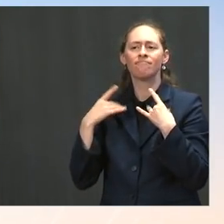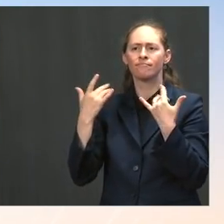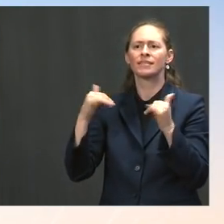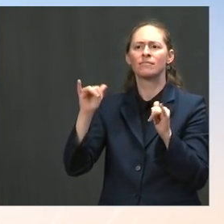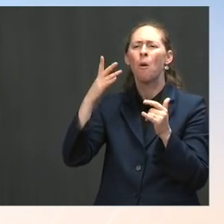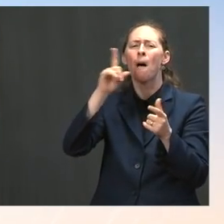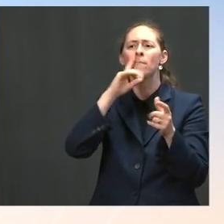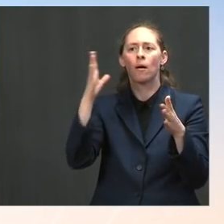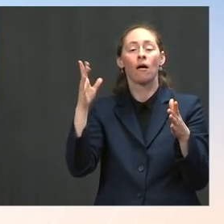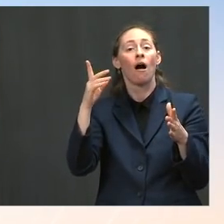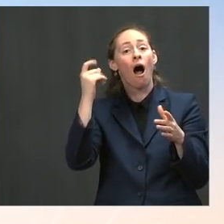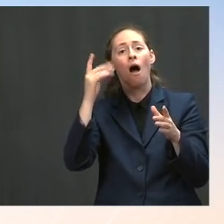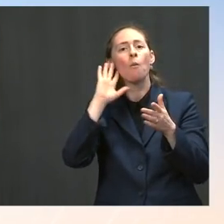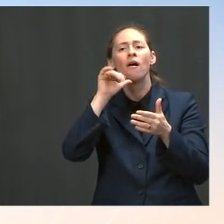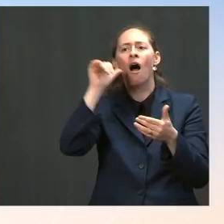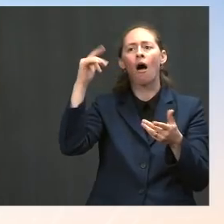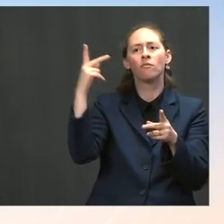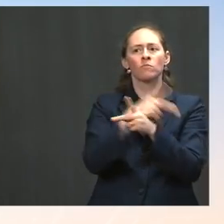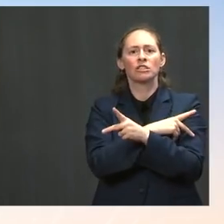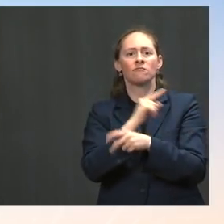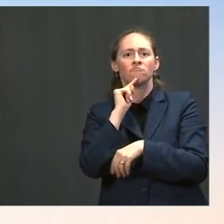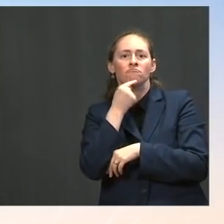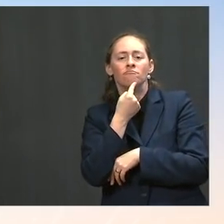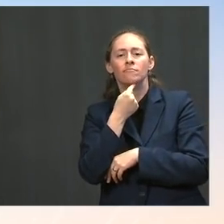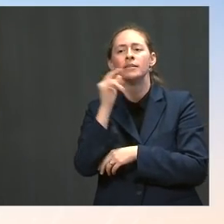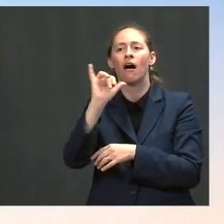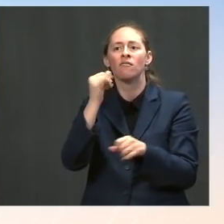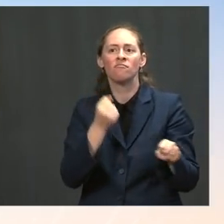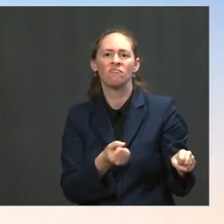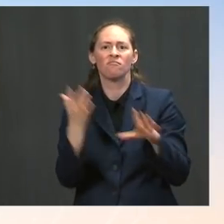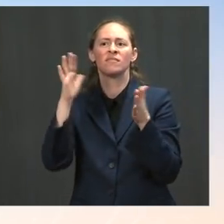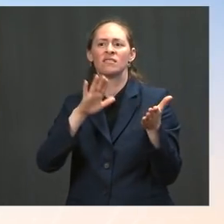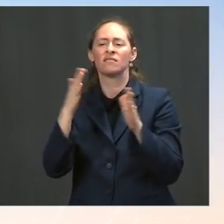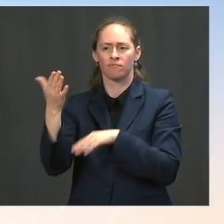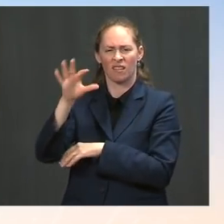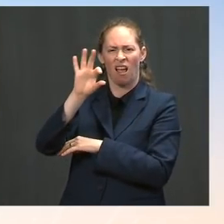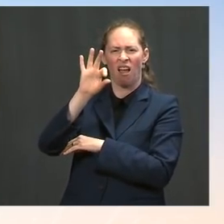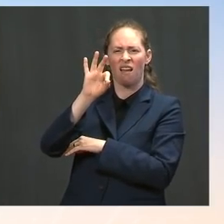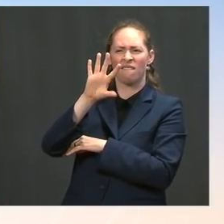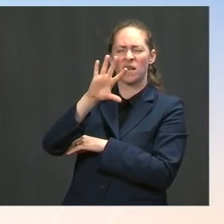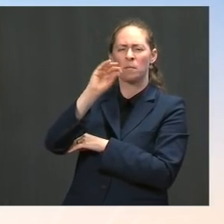with 99.5 percent of cases in hospitals being for individuals who are not vaccinated,